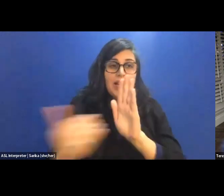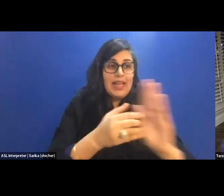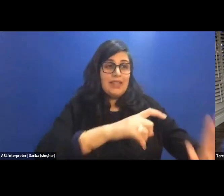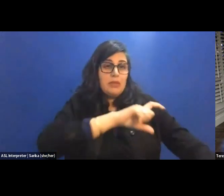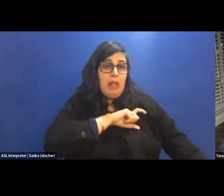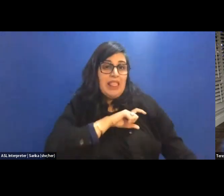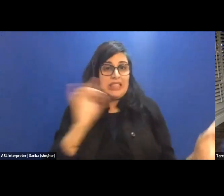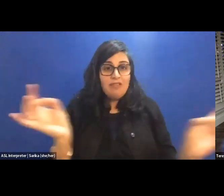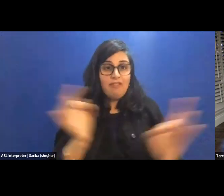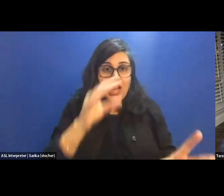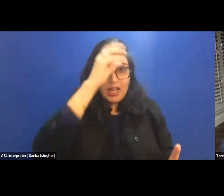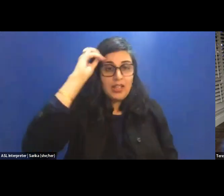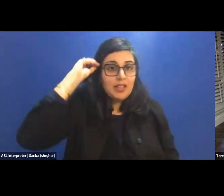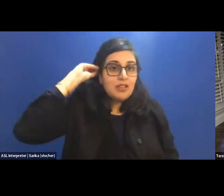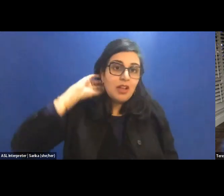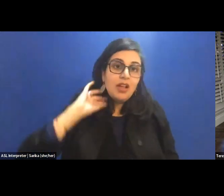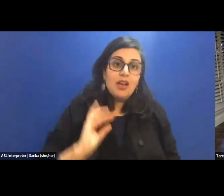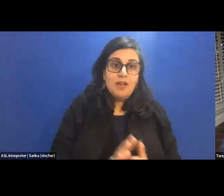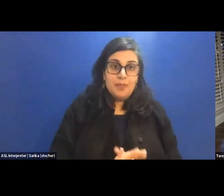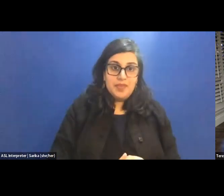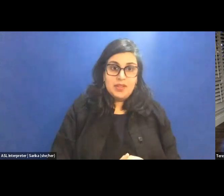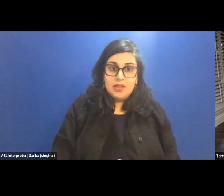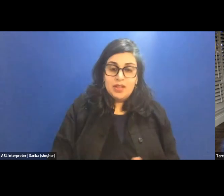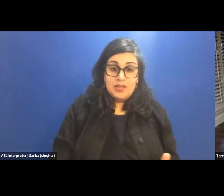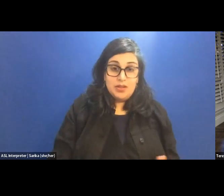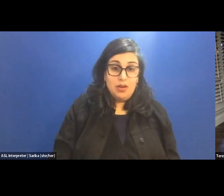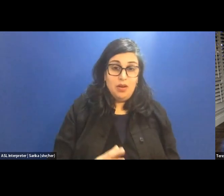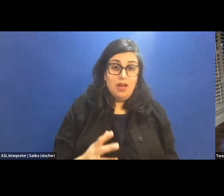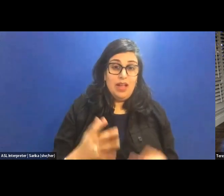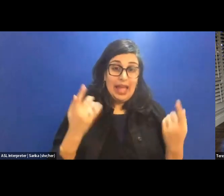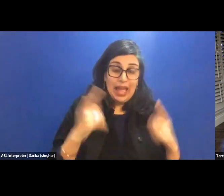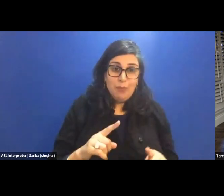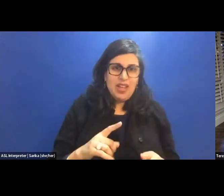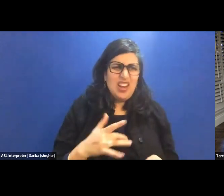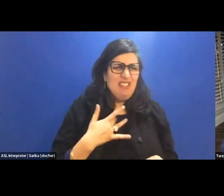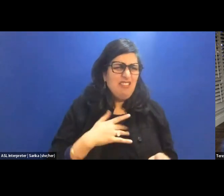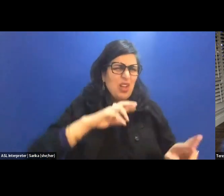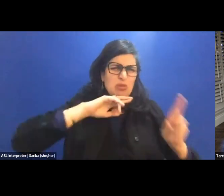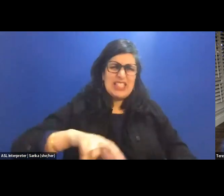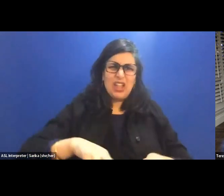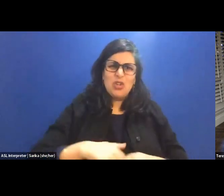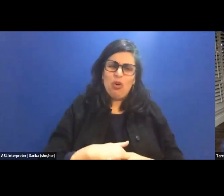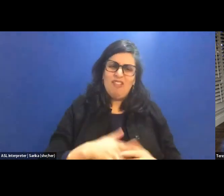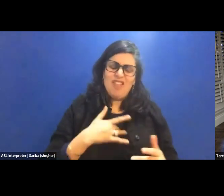time there was a global uprising in support of black lives against the use of police violence.